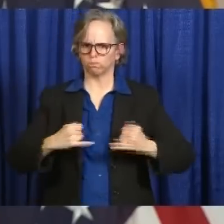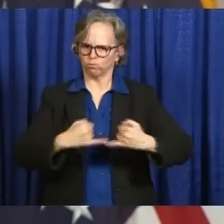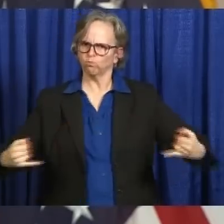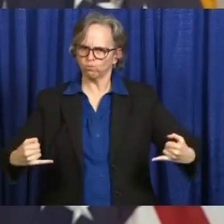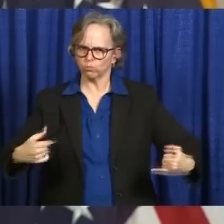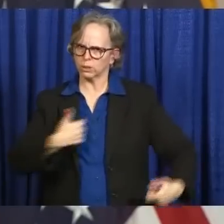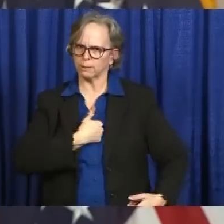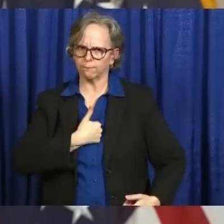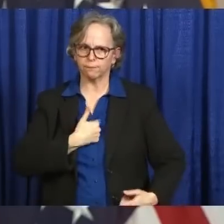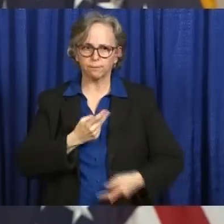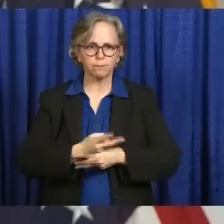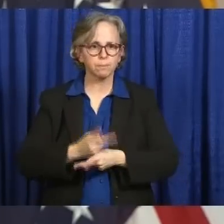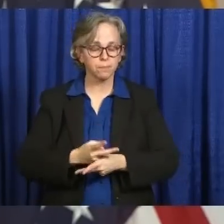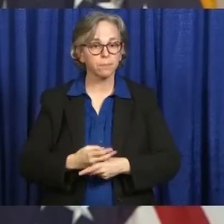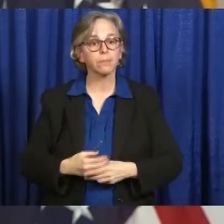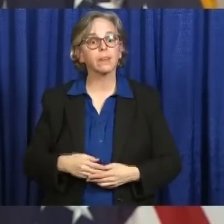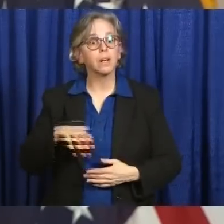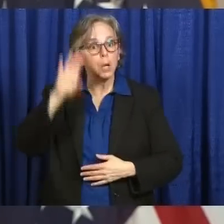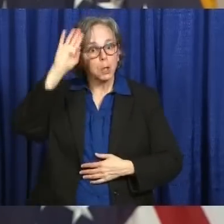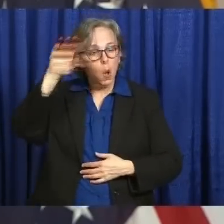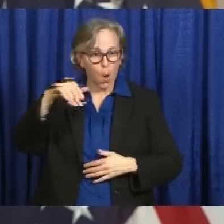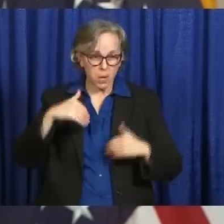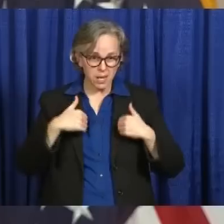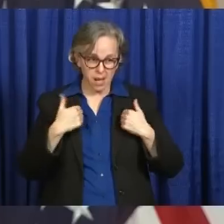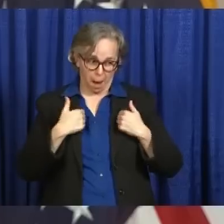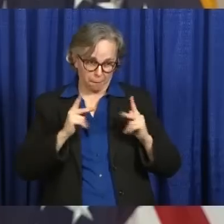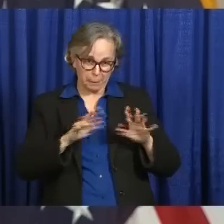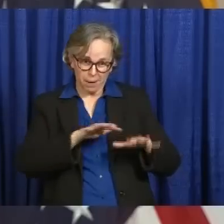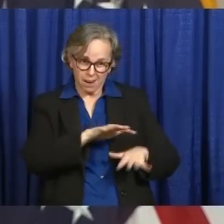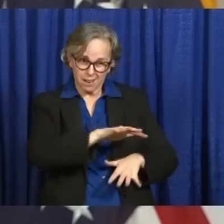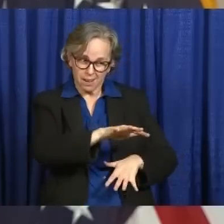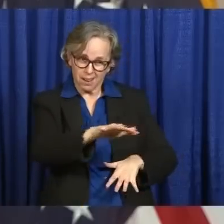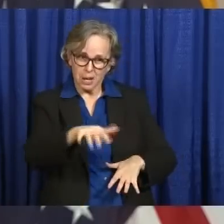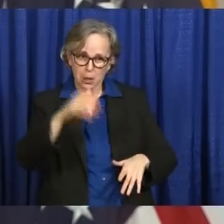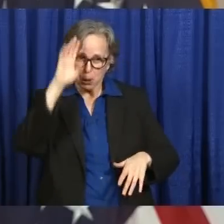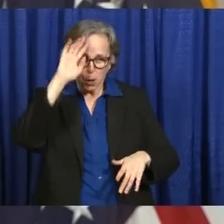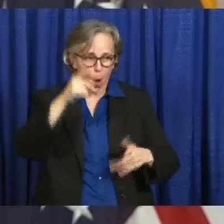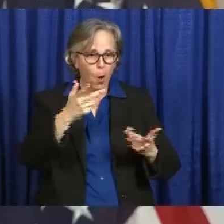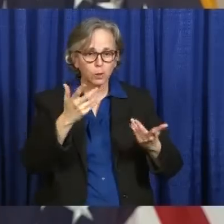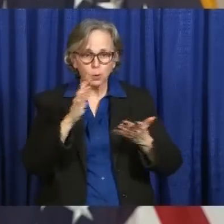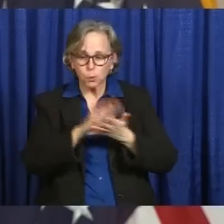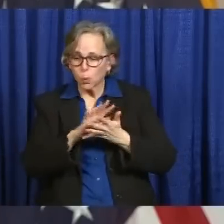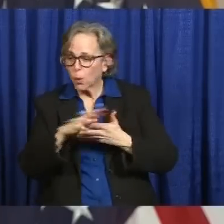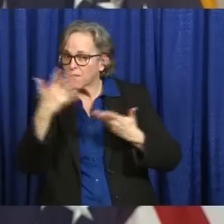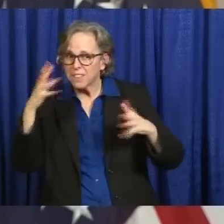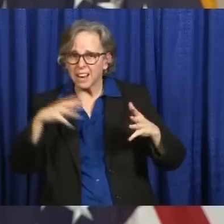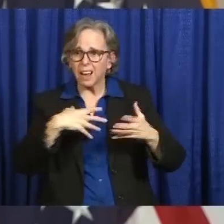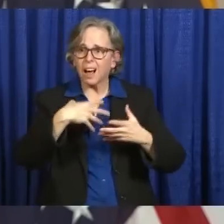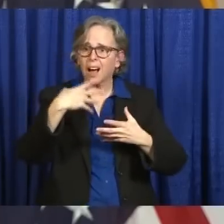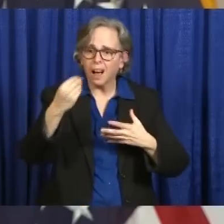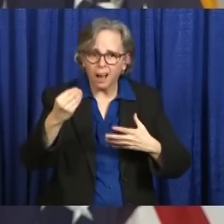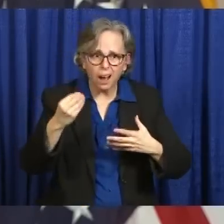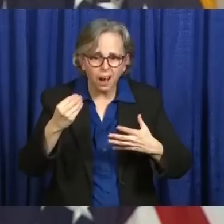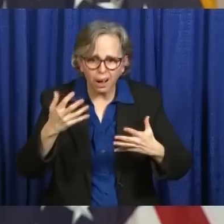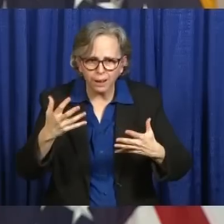CARE OF YOUR OWN NEEDS AS WELL. IN THINKING ABOUT COMMUNITY, IT IS IMPORTANT TO REMEMBER THAT SCHOOL IS COMMUNITY FOR THE YOUNG PEOPLE IN OUR LIVES. AFTERSCHOOL ACTIVITIES LIKE